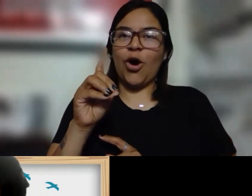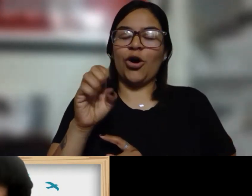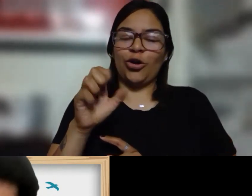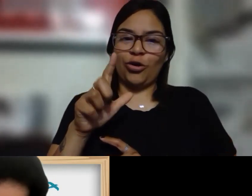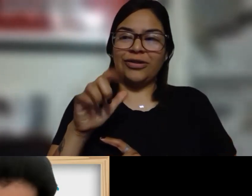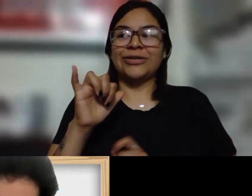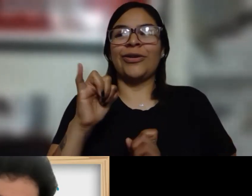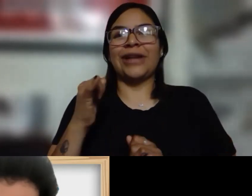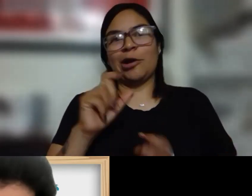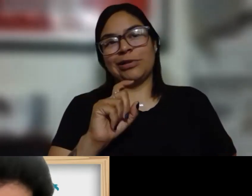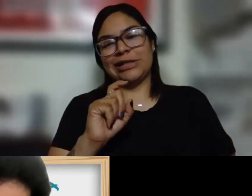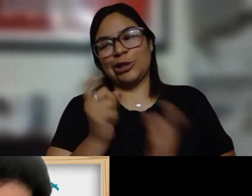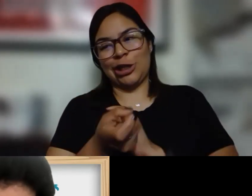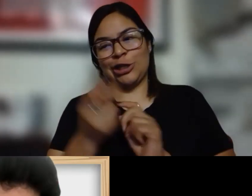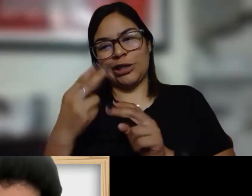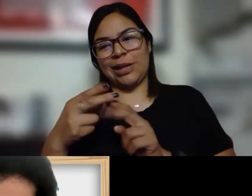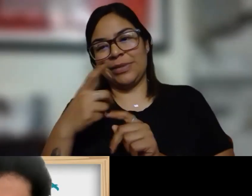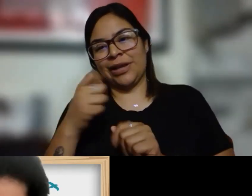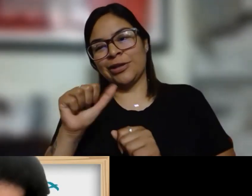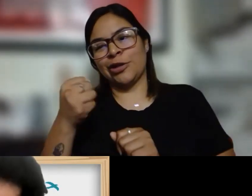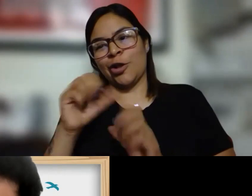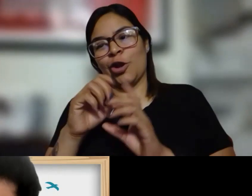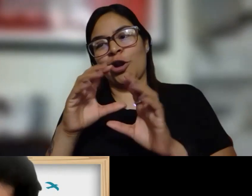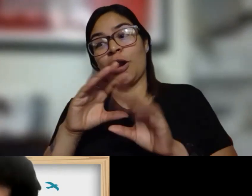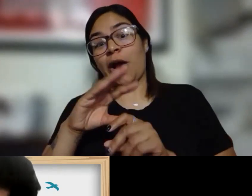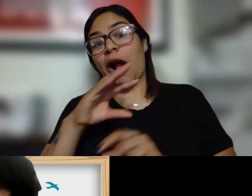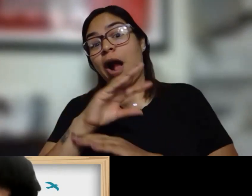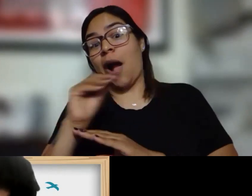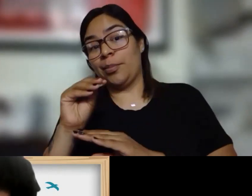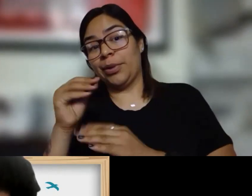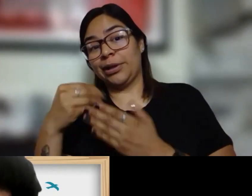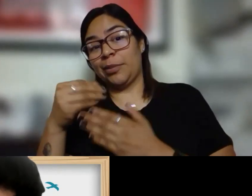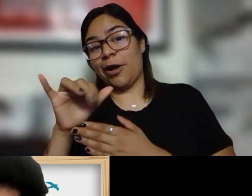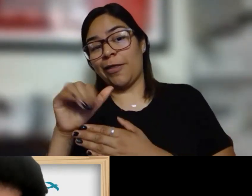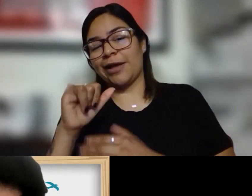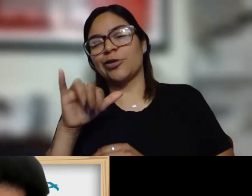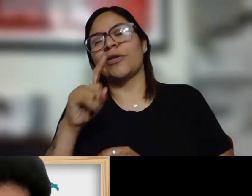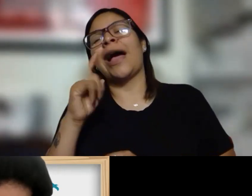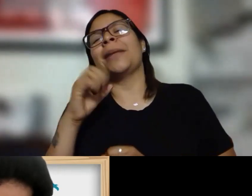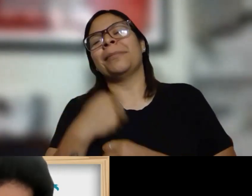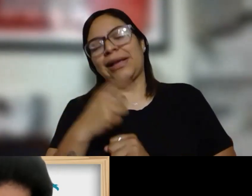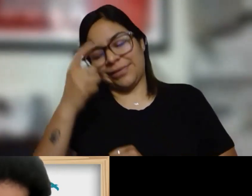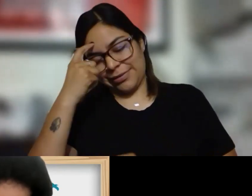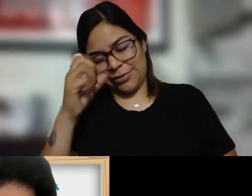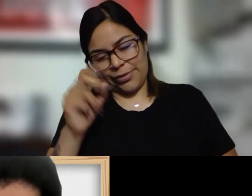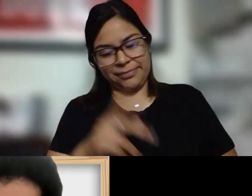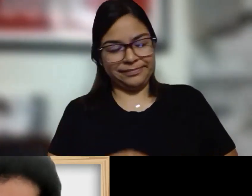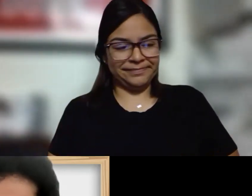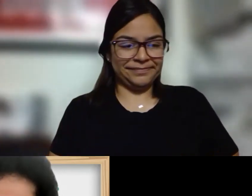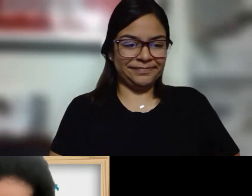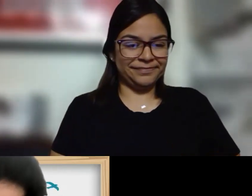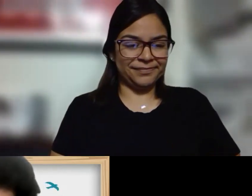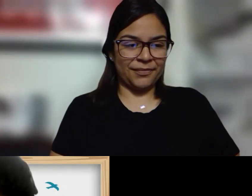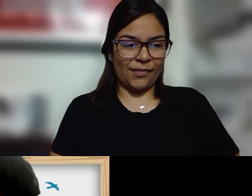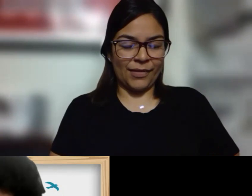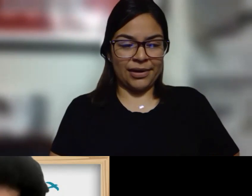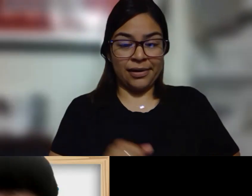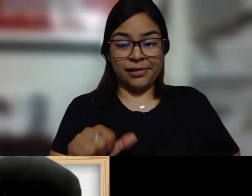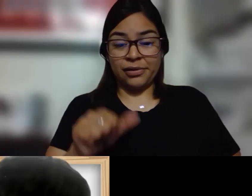it got bought over by another company thank you for that background that makes sense any other